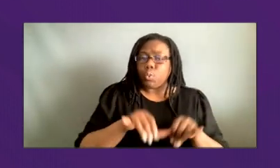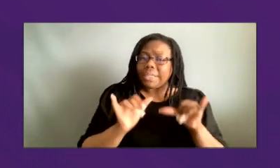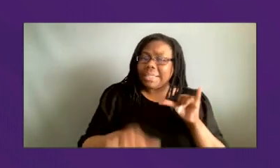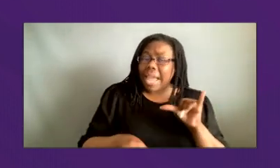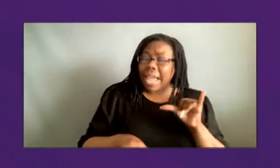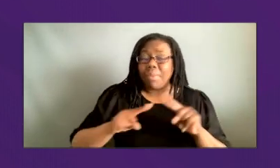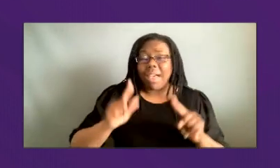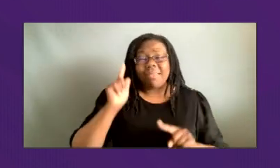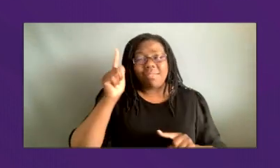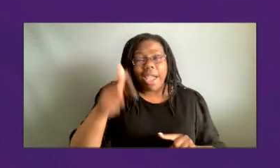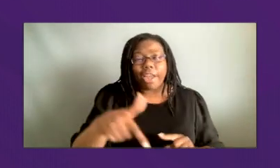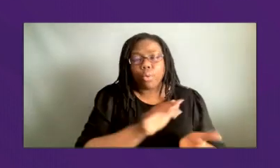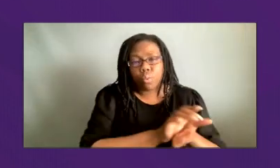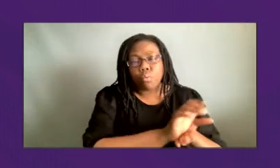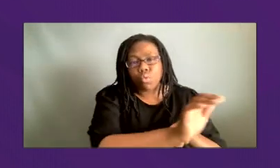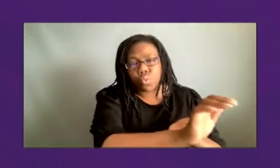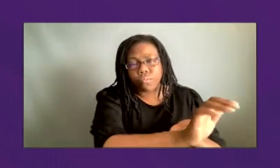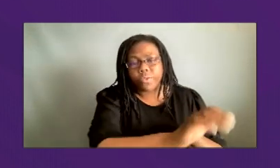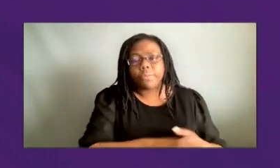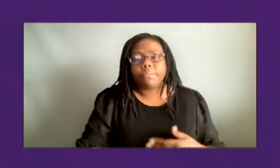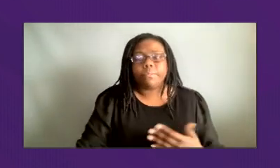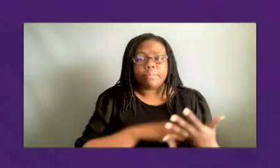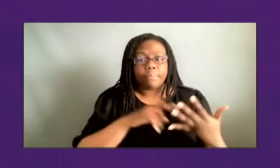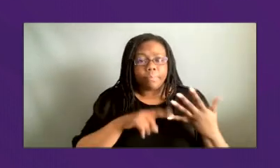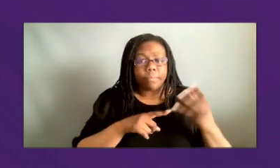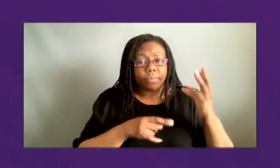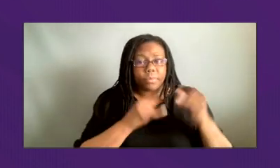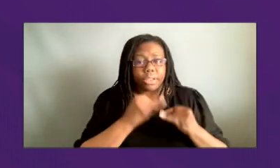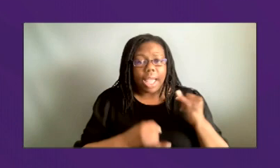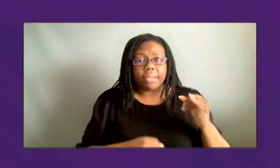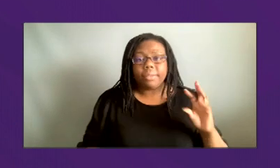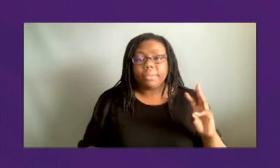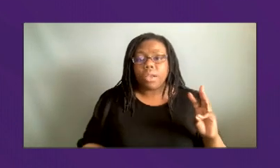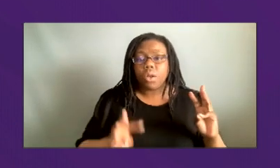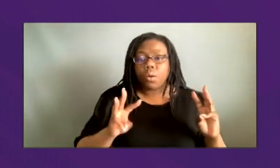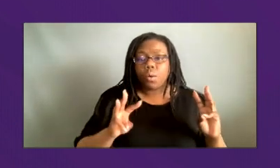known as the Eastern Band of Cherokee, represented here by William Harlan Thomas,